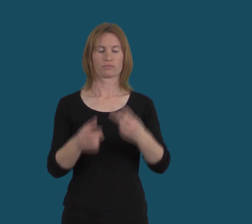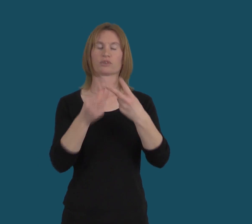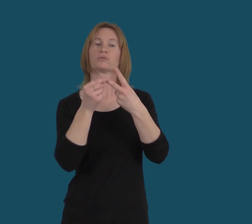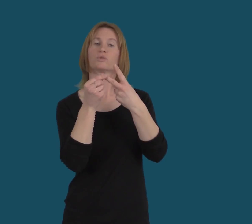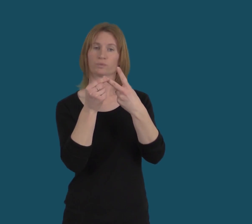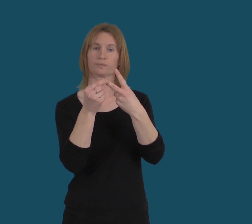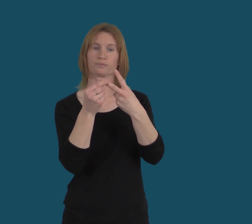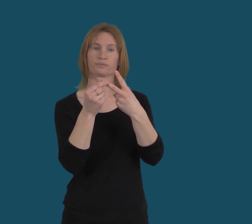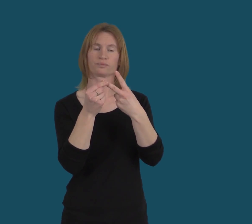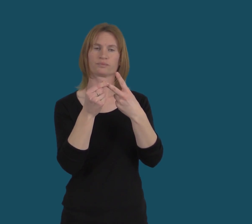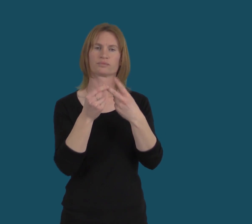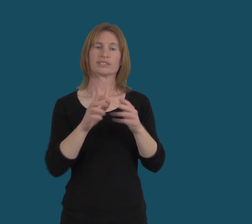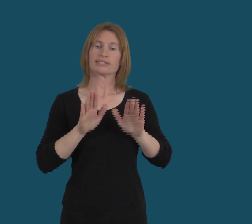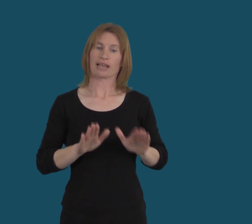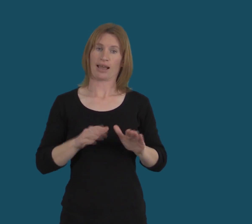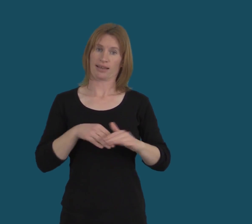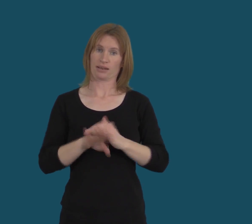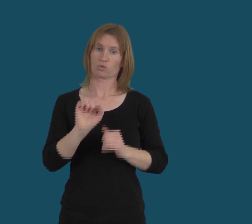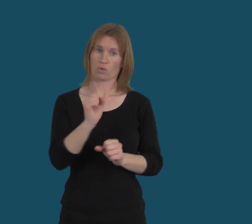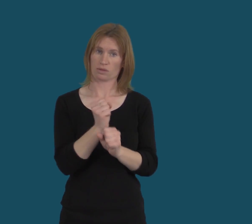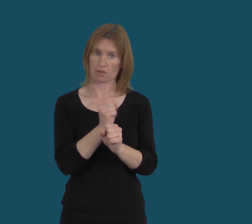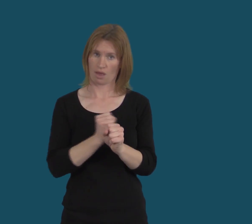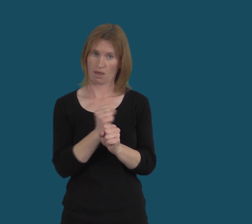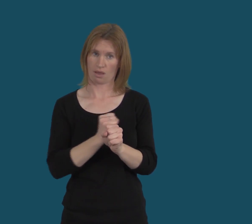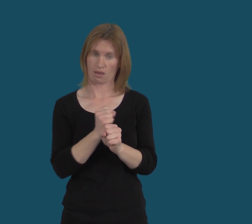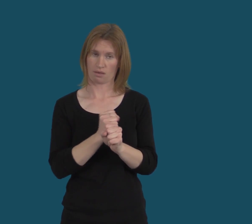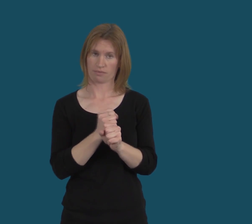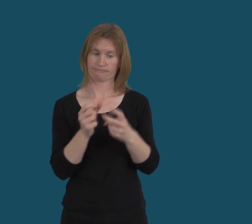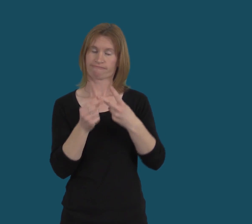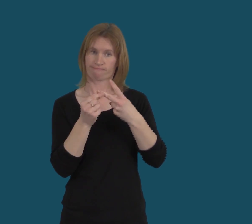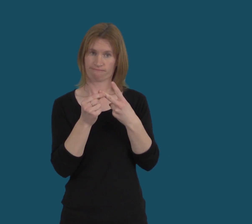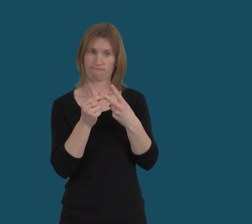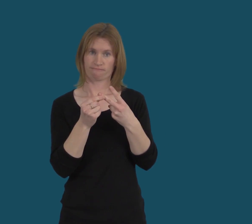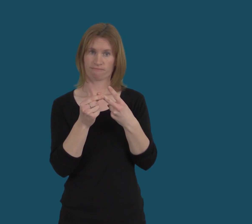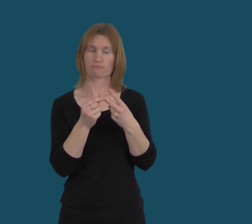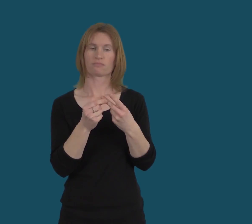Your second option is to stay in your car.